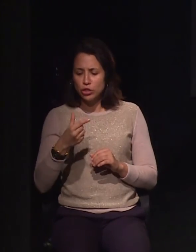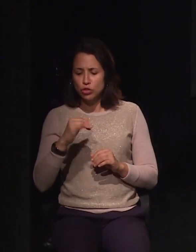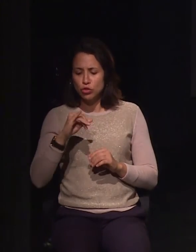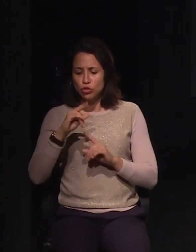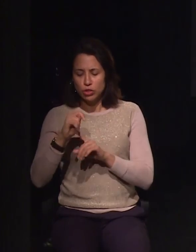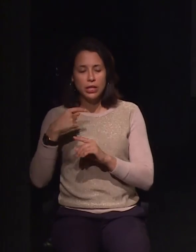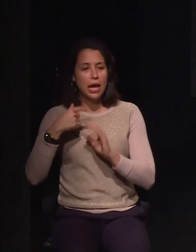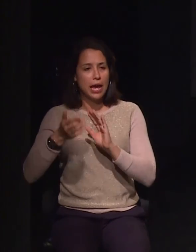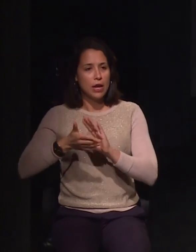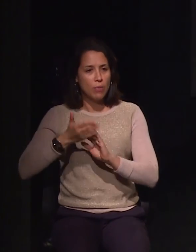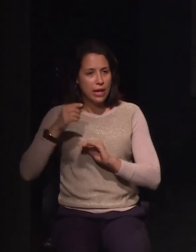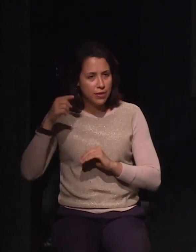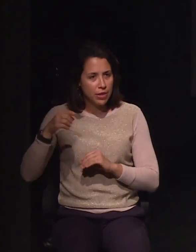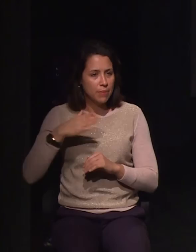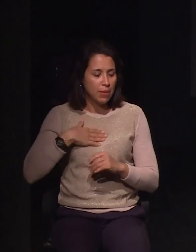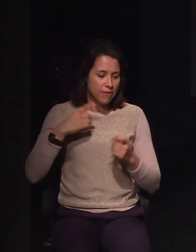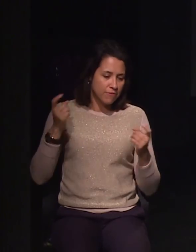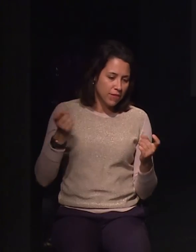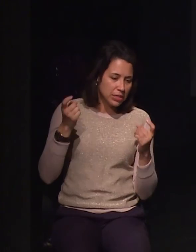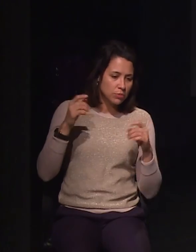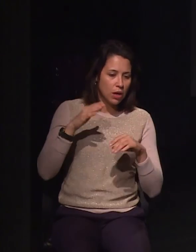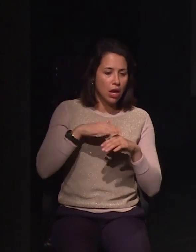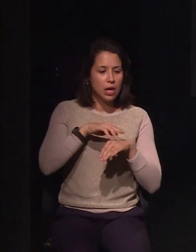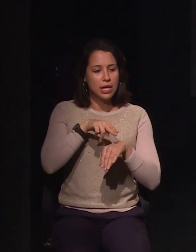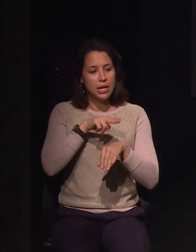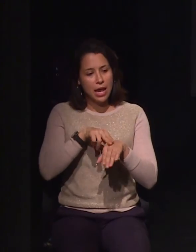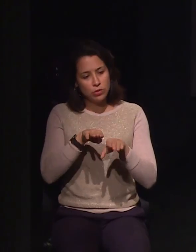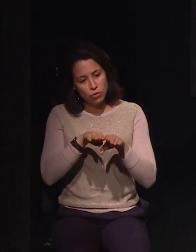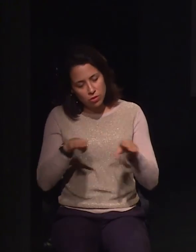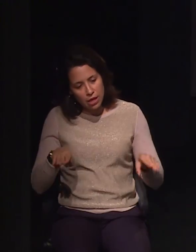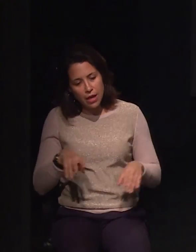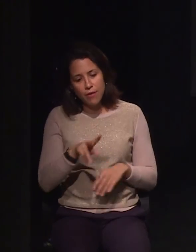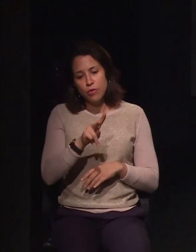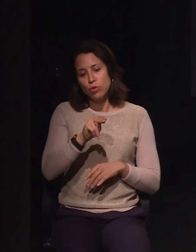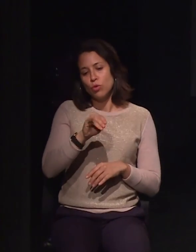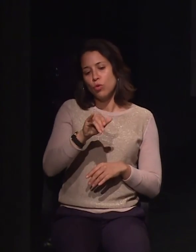and New York Times reviewed it, and I tried to make sure that that voice was heard.